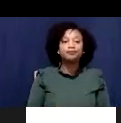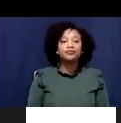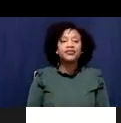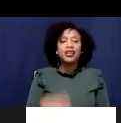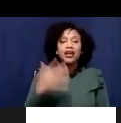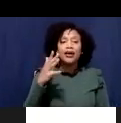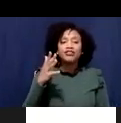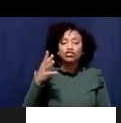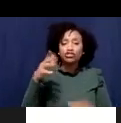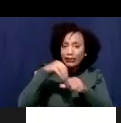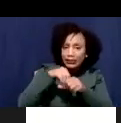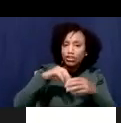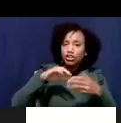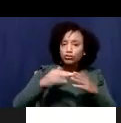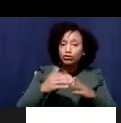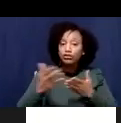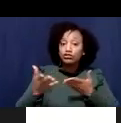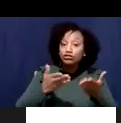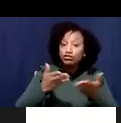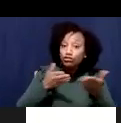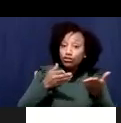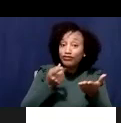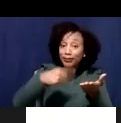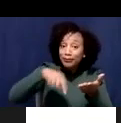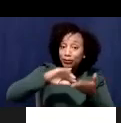who is served in or by this community,